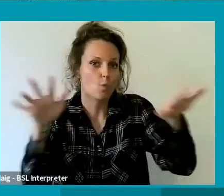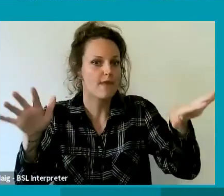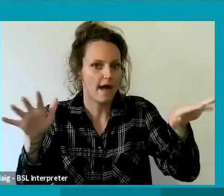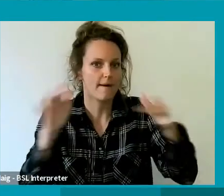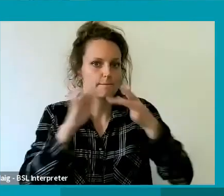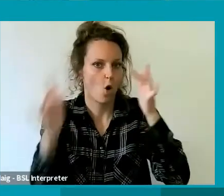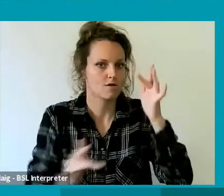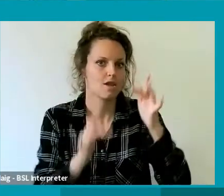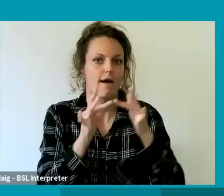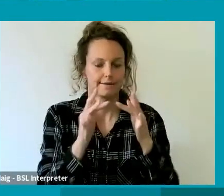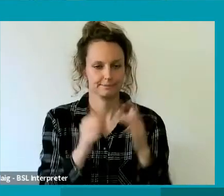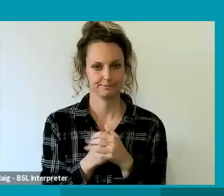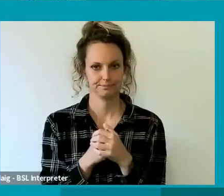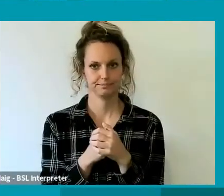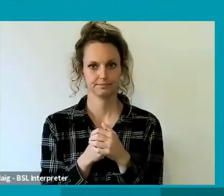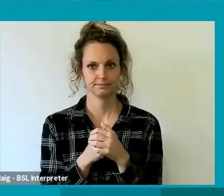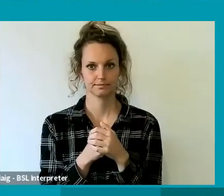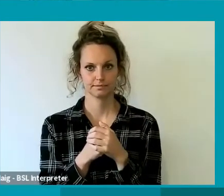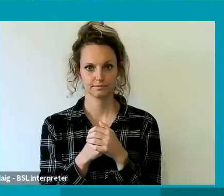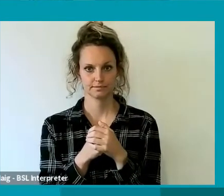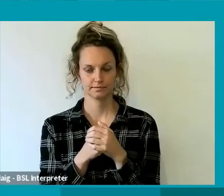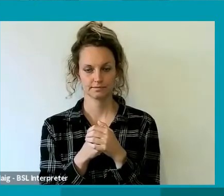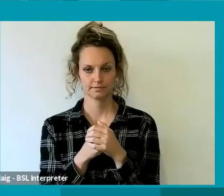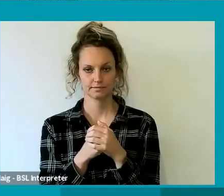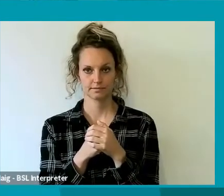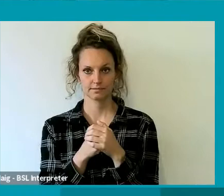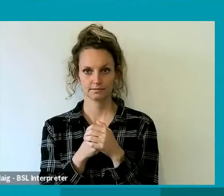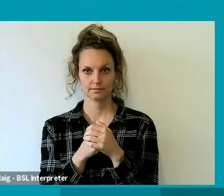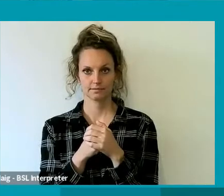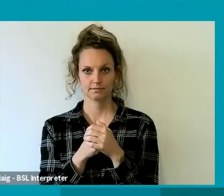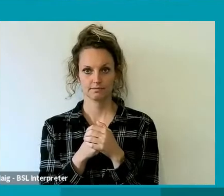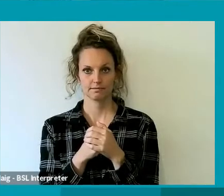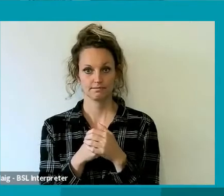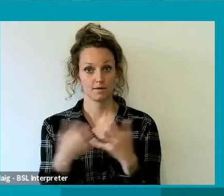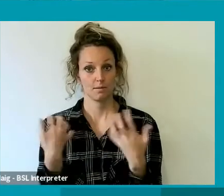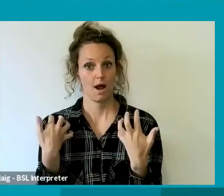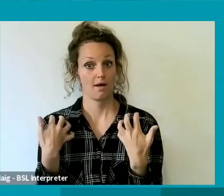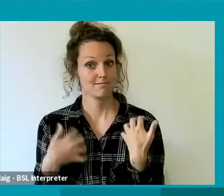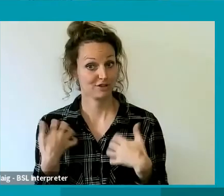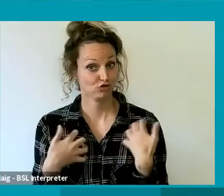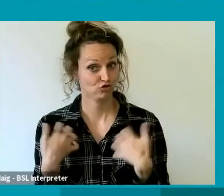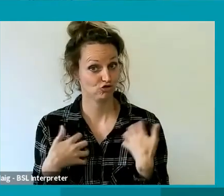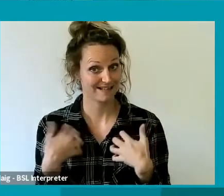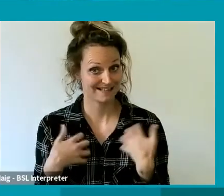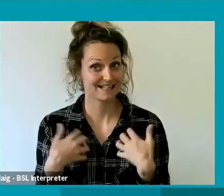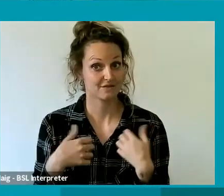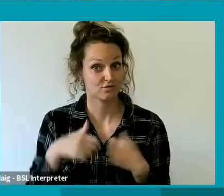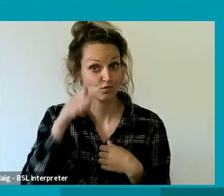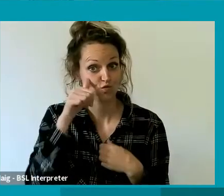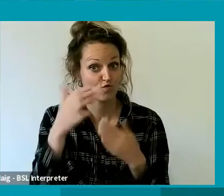I'm still interested in finding out what you guys have Googled about yourself so you know. Please keep the chat going